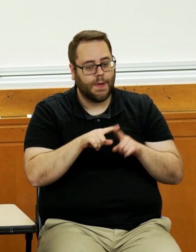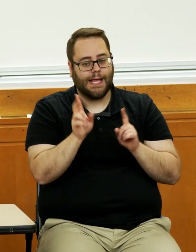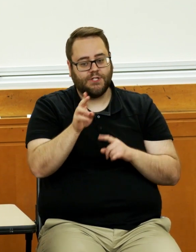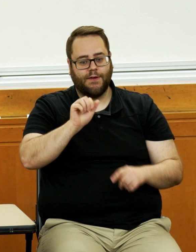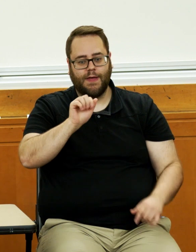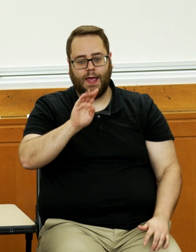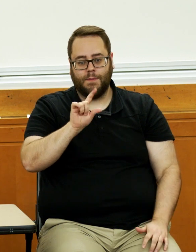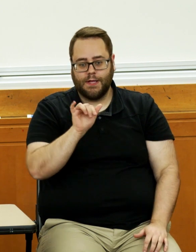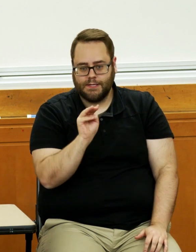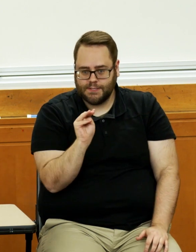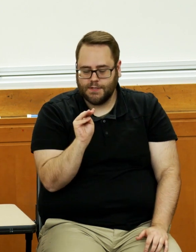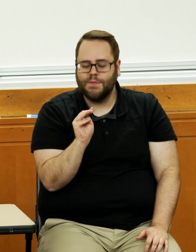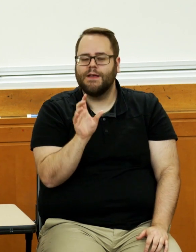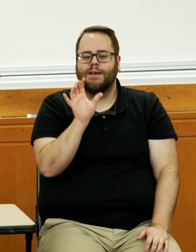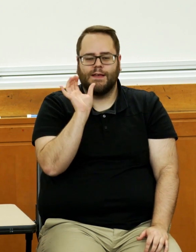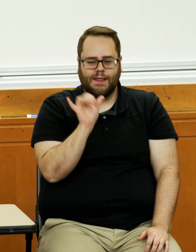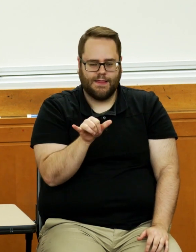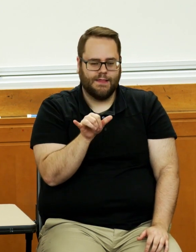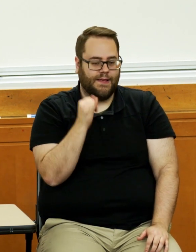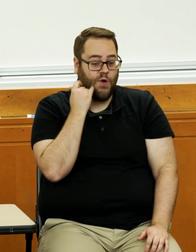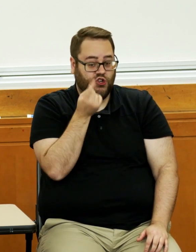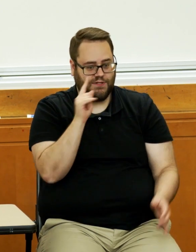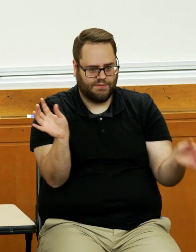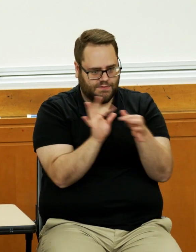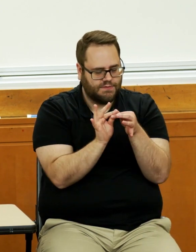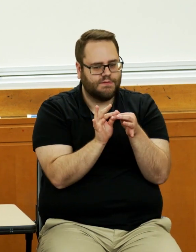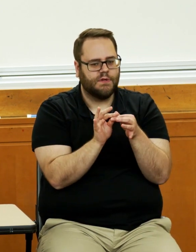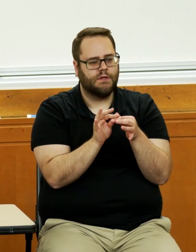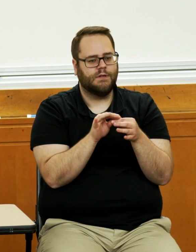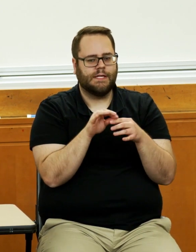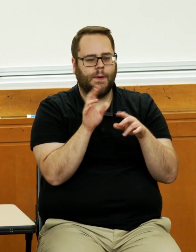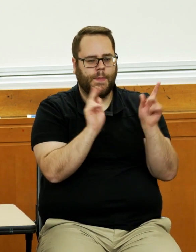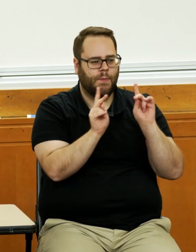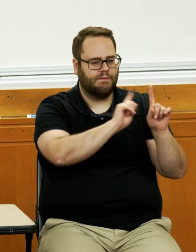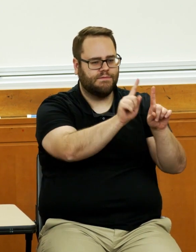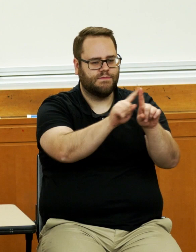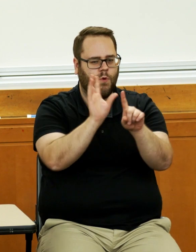ableism, I think that that would naturally attract different people to the field. Because I think one